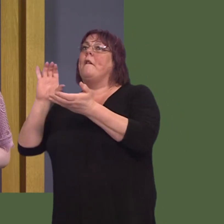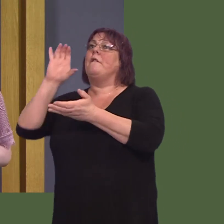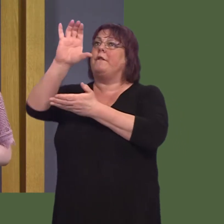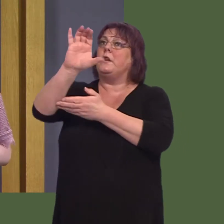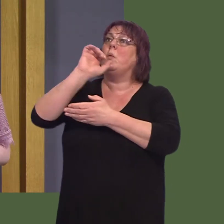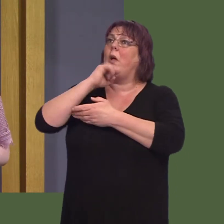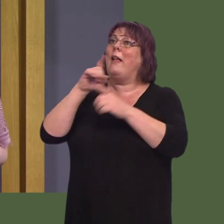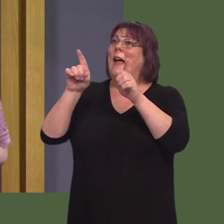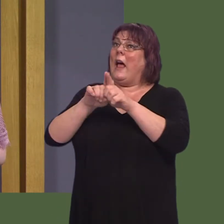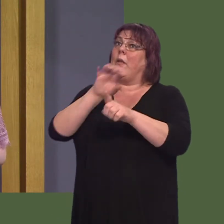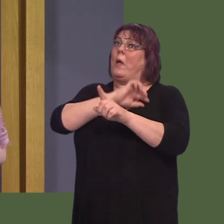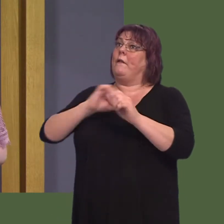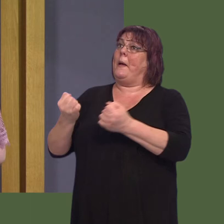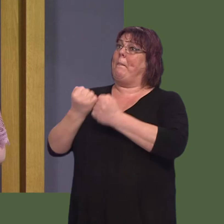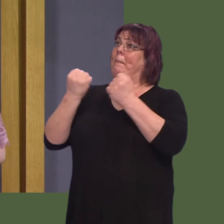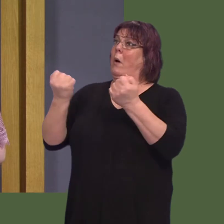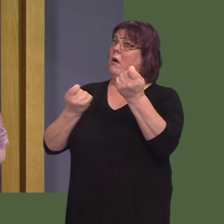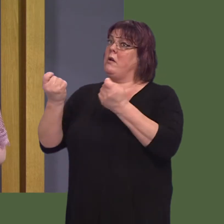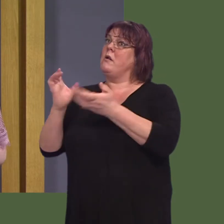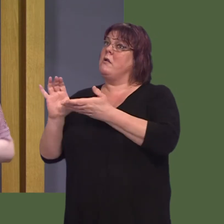Will you therefore change your mind on this?